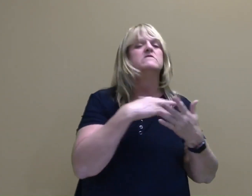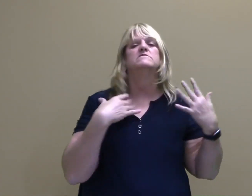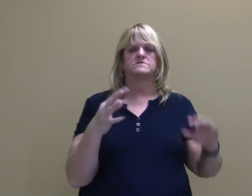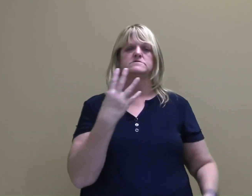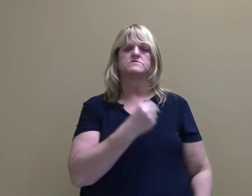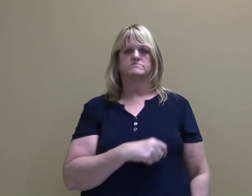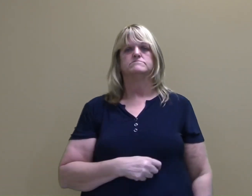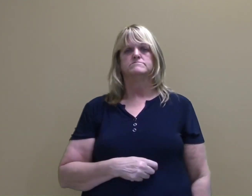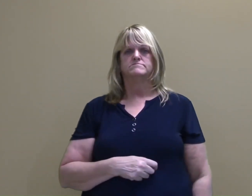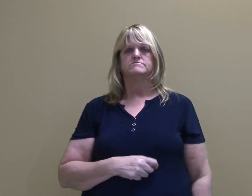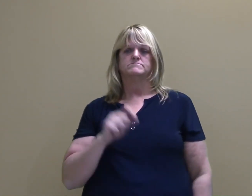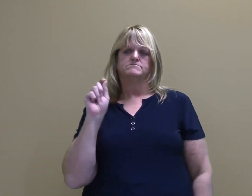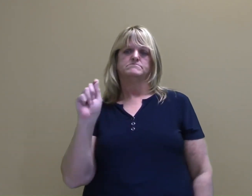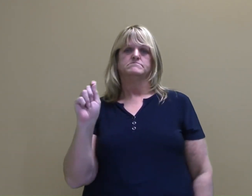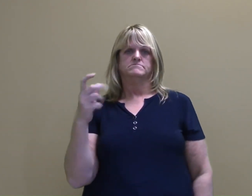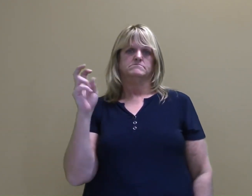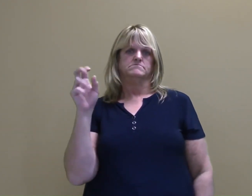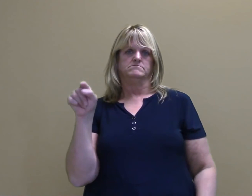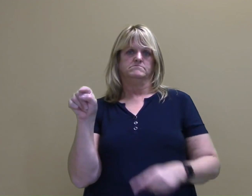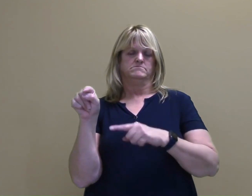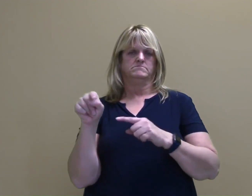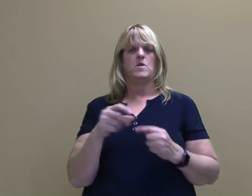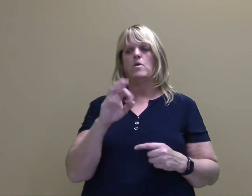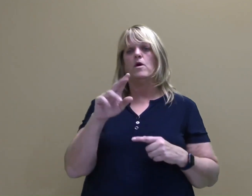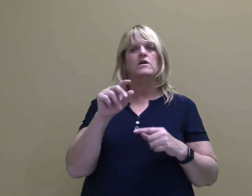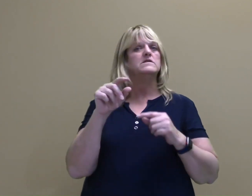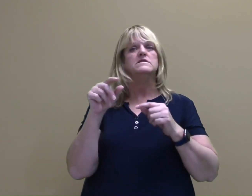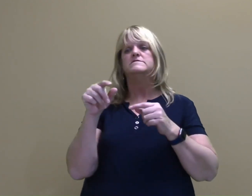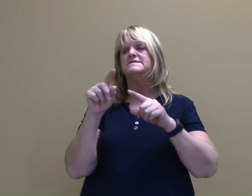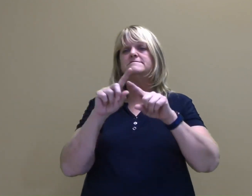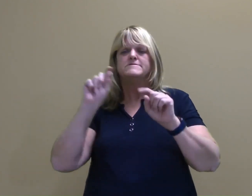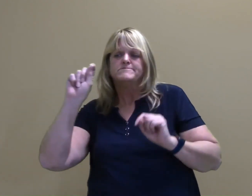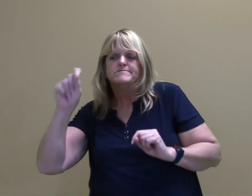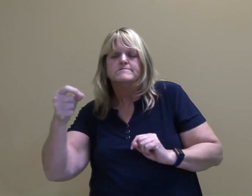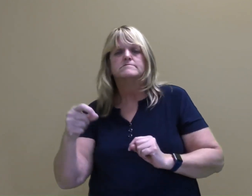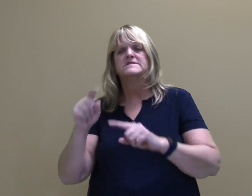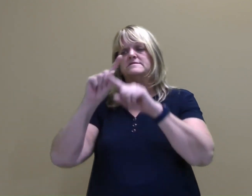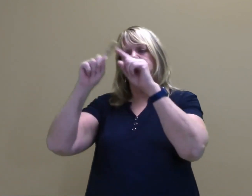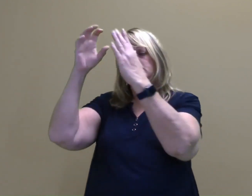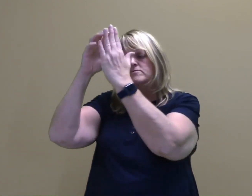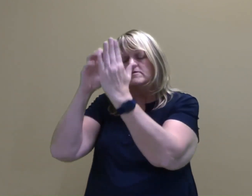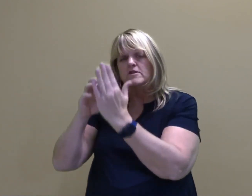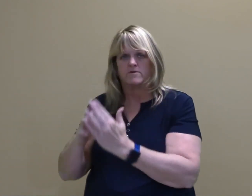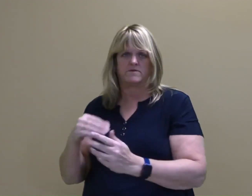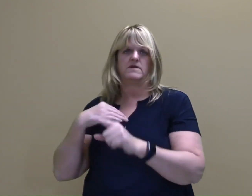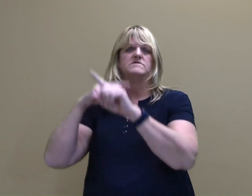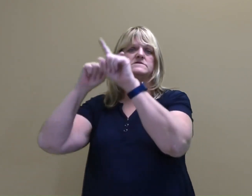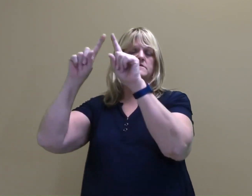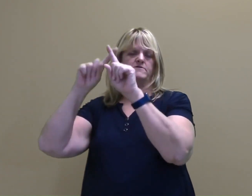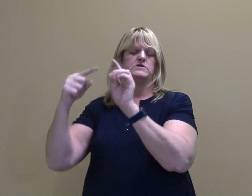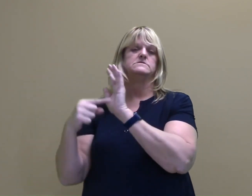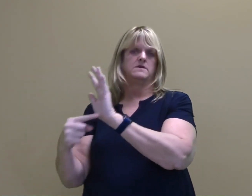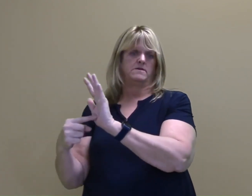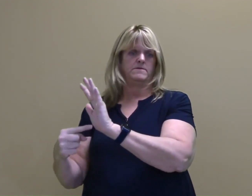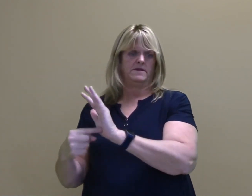For example “Leave after school.” with a head movement for the punctuation.